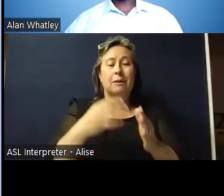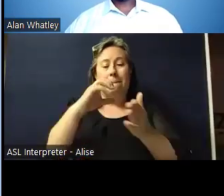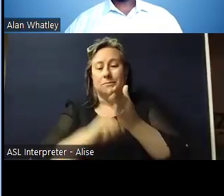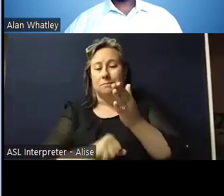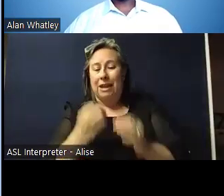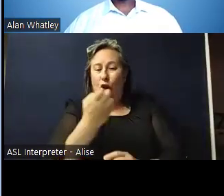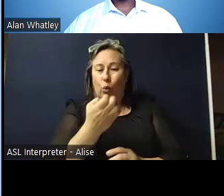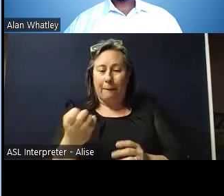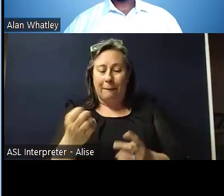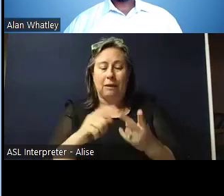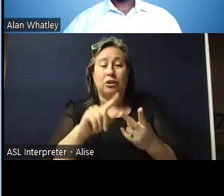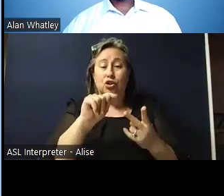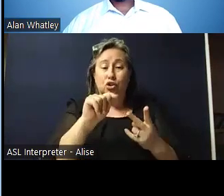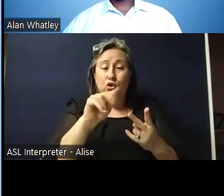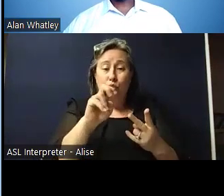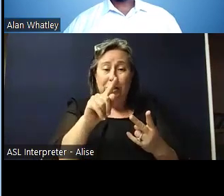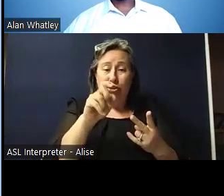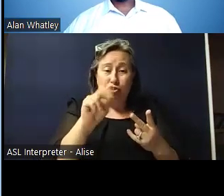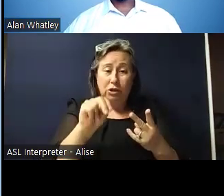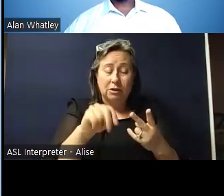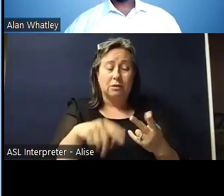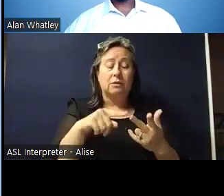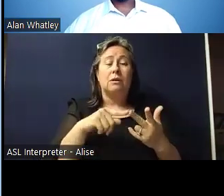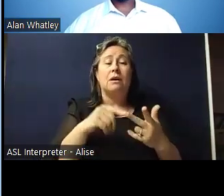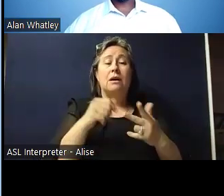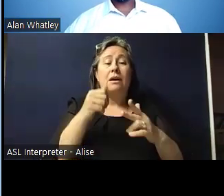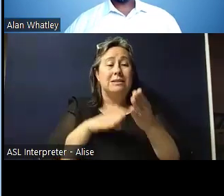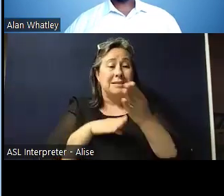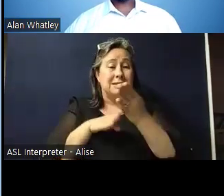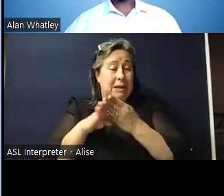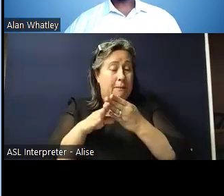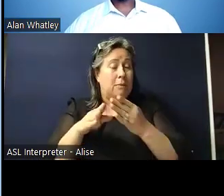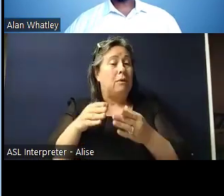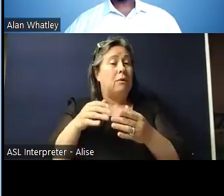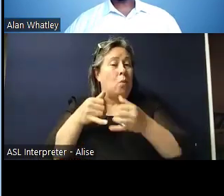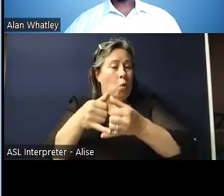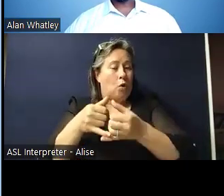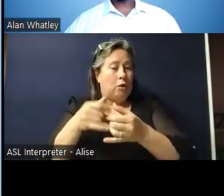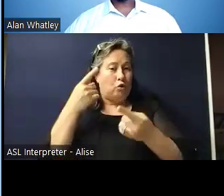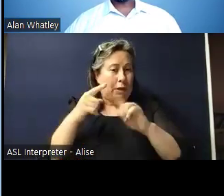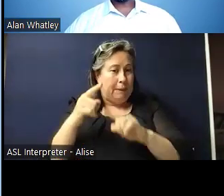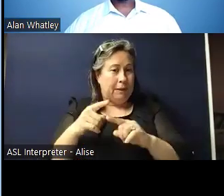tuition, subaward agreements excess of $25,000.